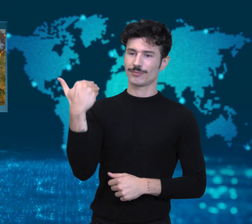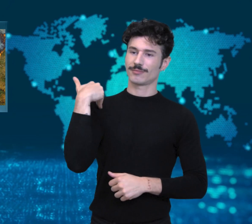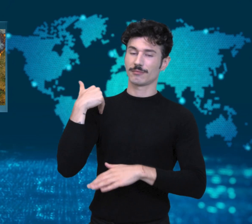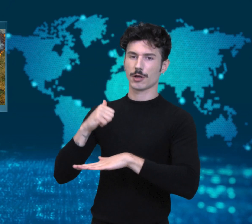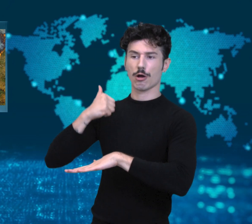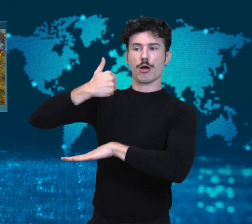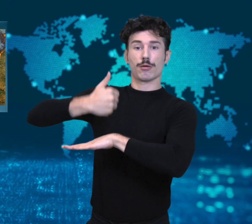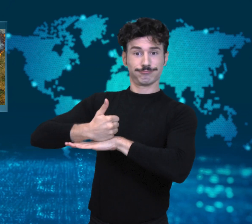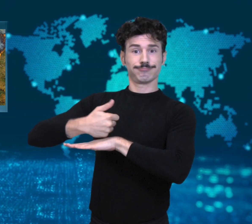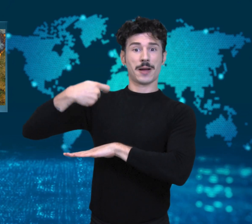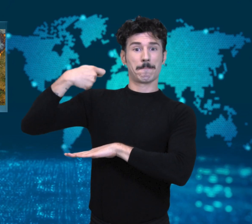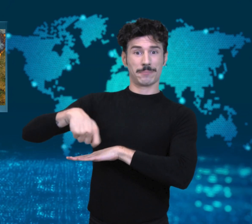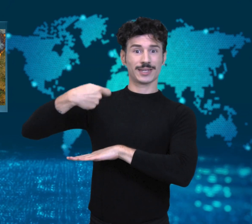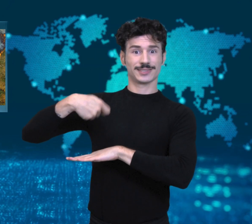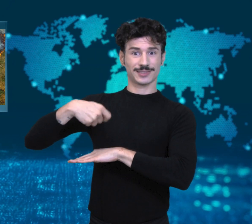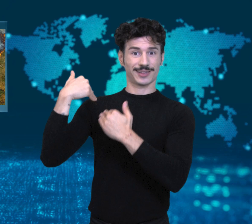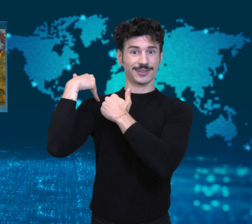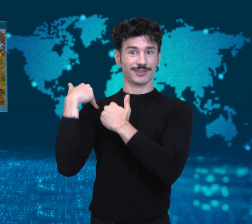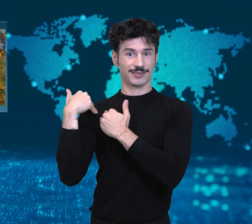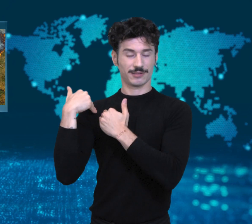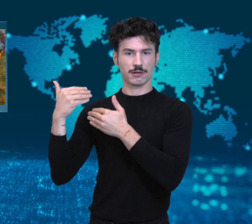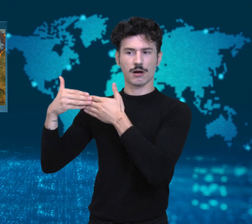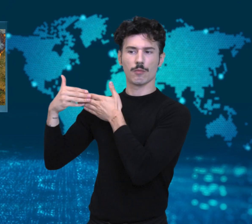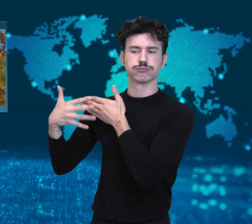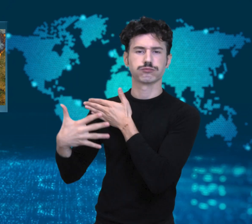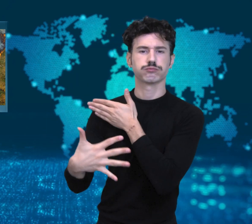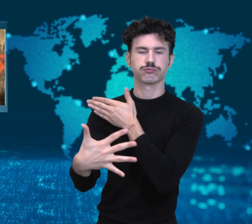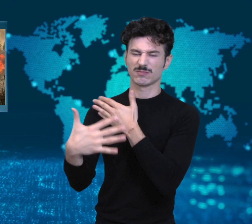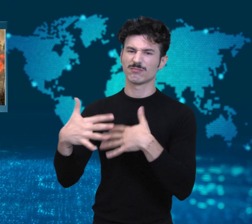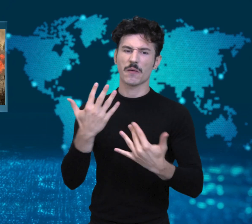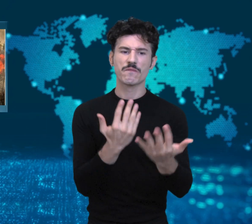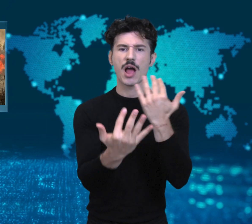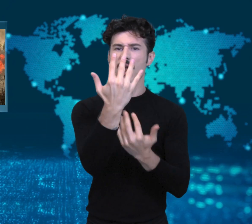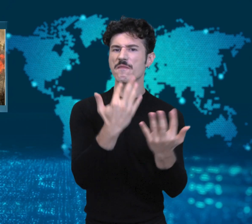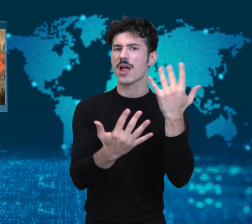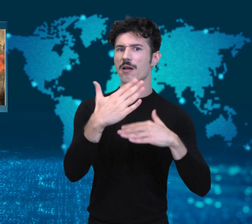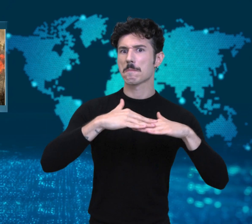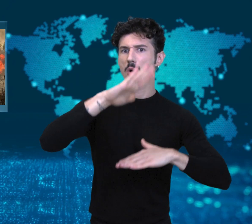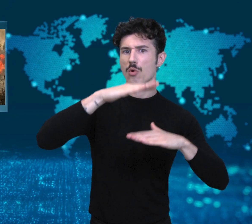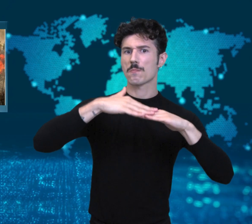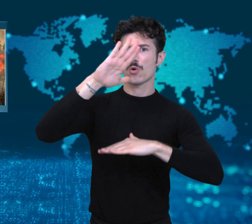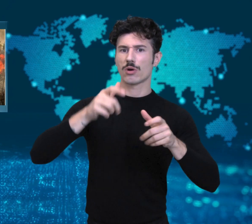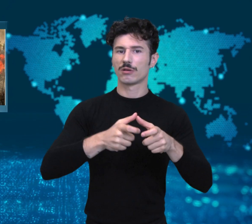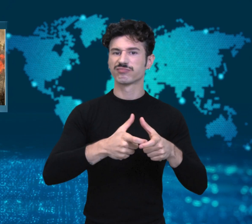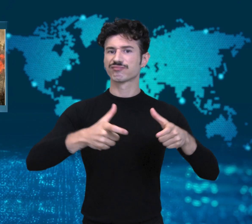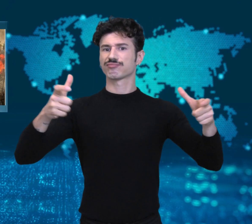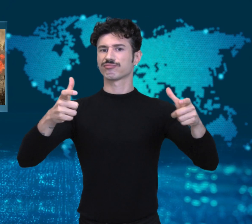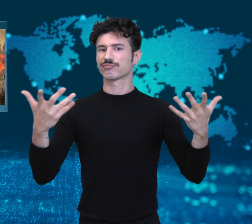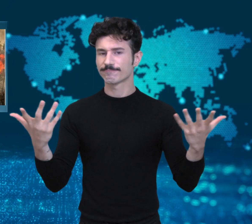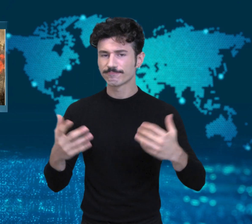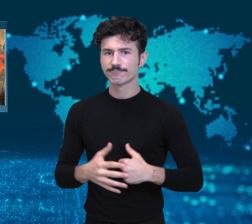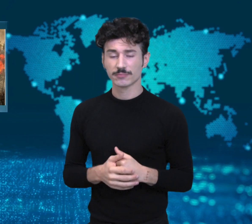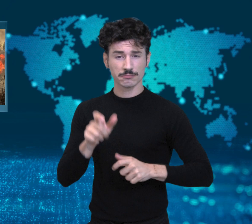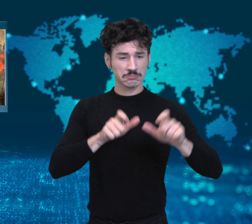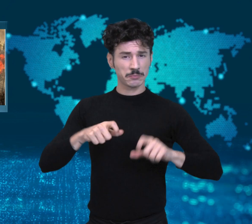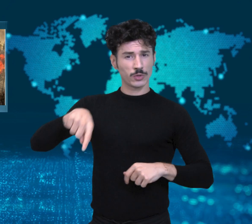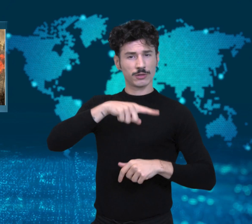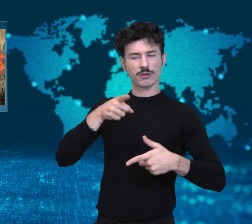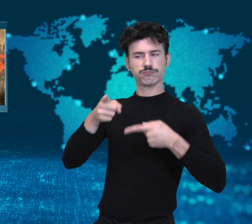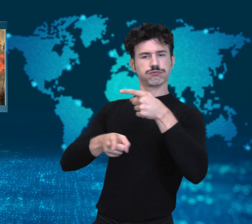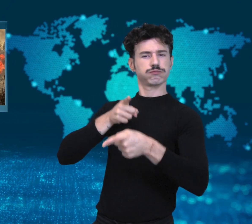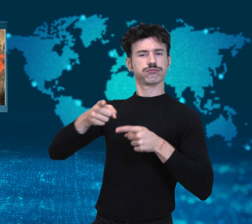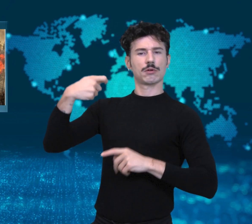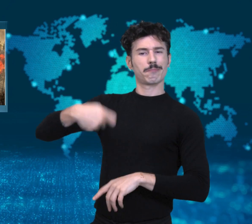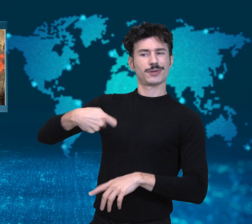The fires have become more frequent since President Bolsonaro took office.